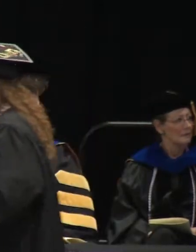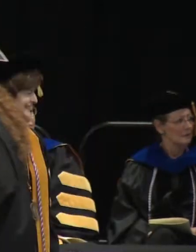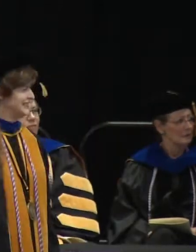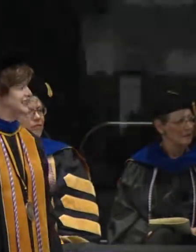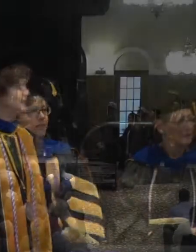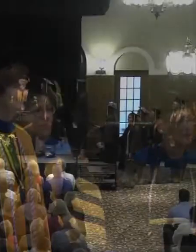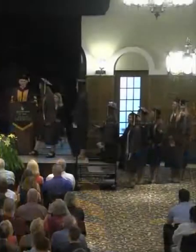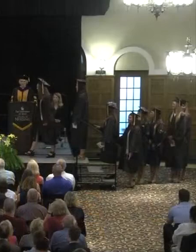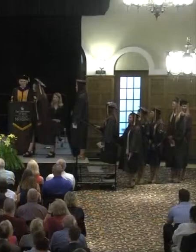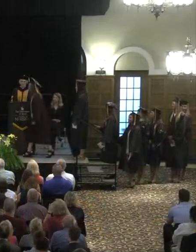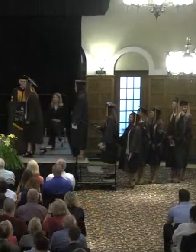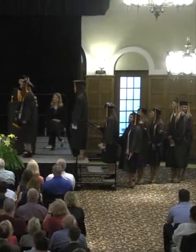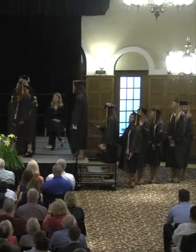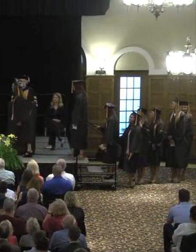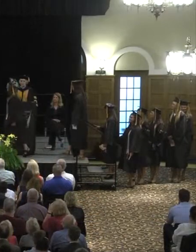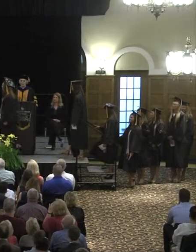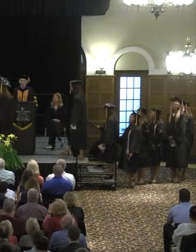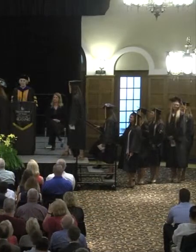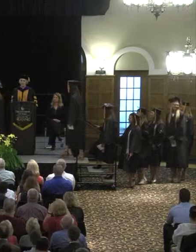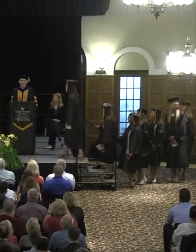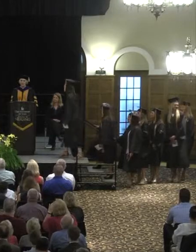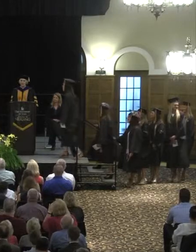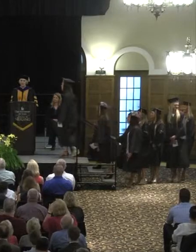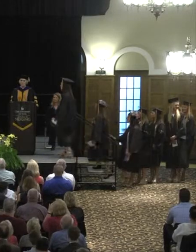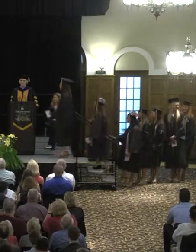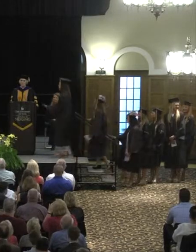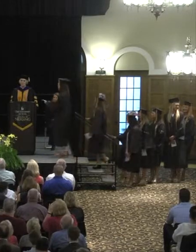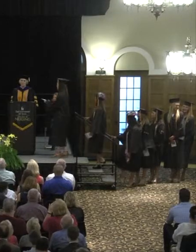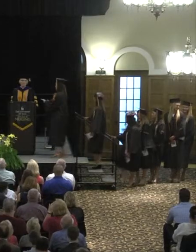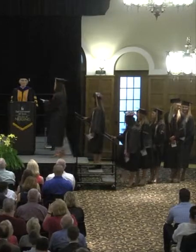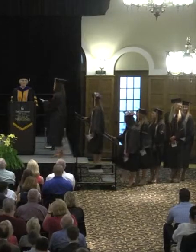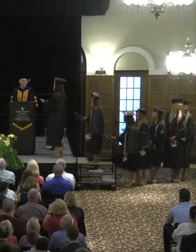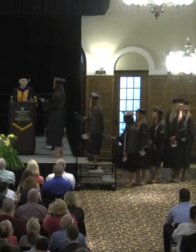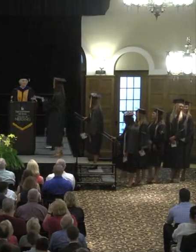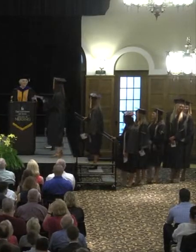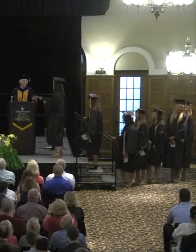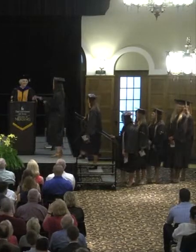Taylor Christensen, BSN, Bachelor of Science in Nursing.